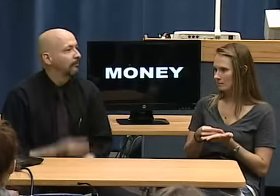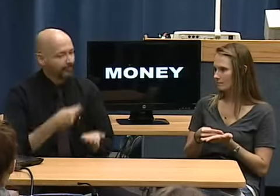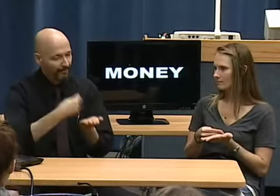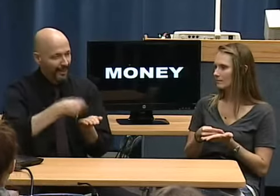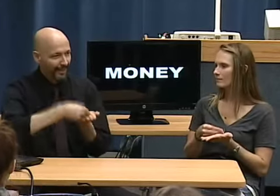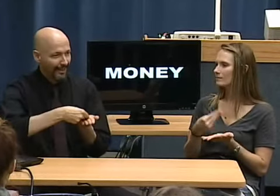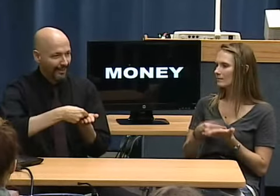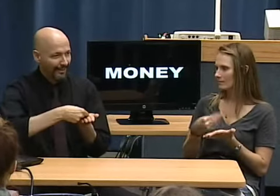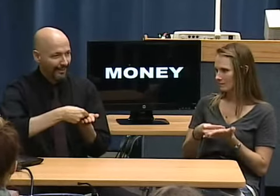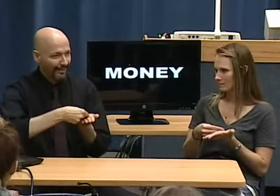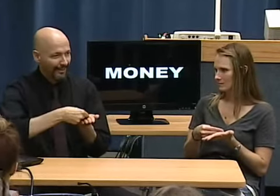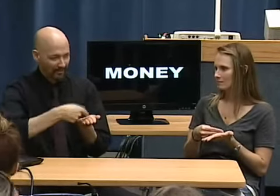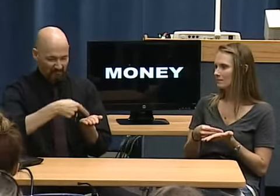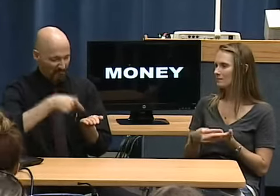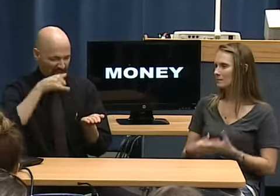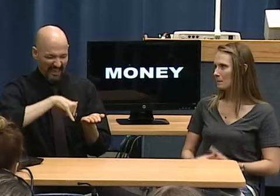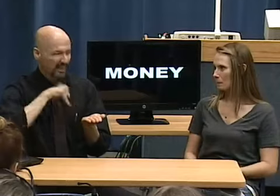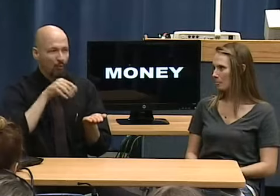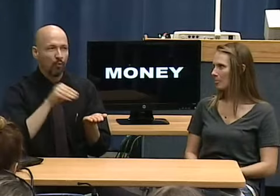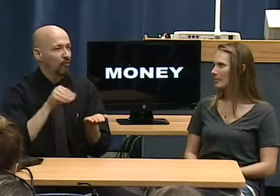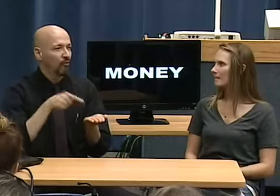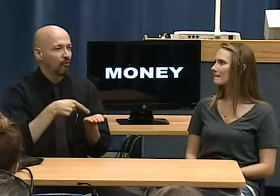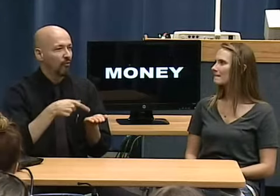Money. That stays. It doesn't move.